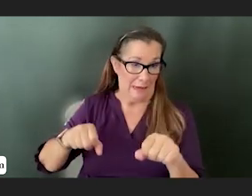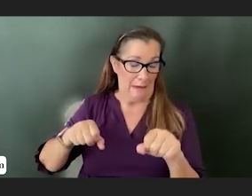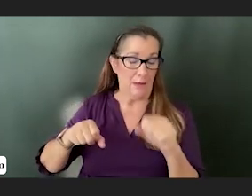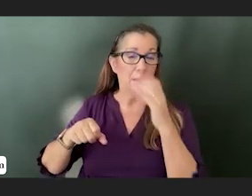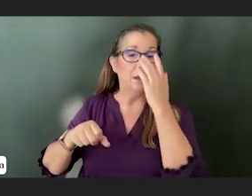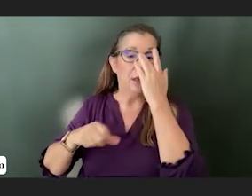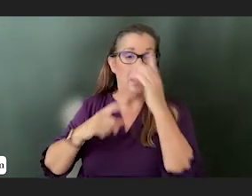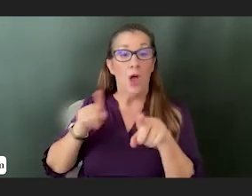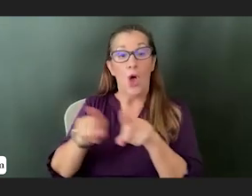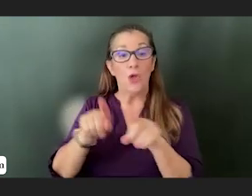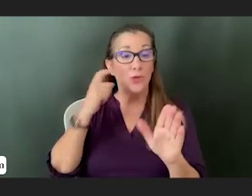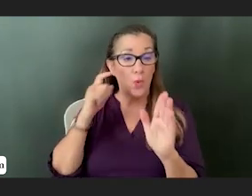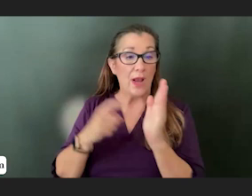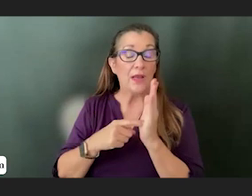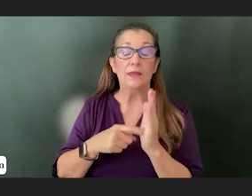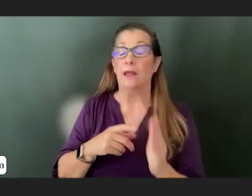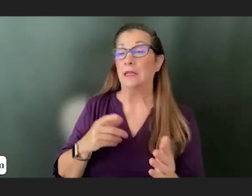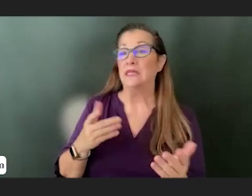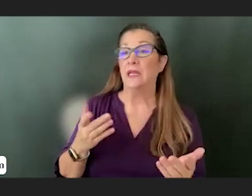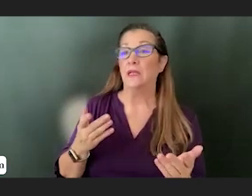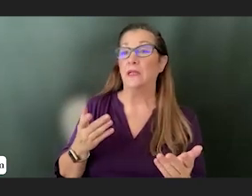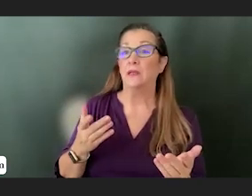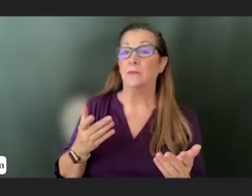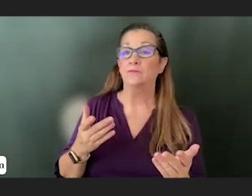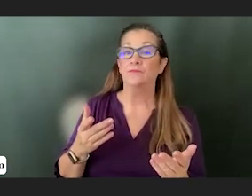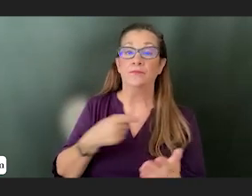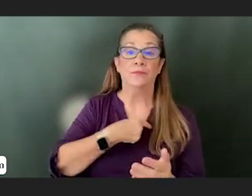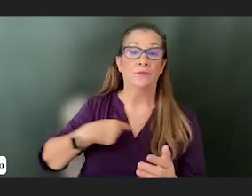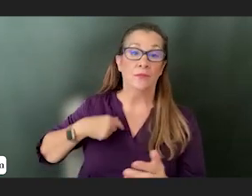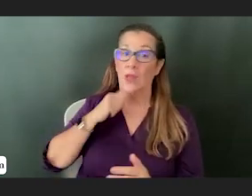But also recognize where we're not we're not meeting that standard.